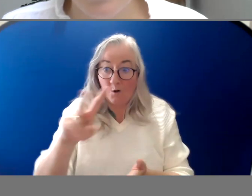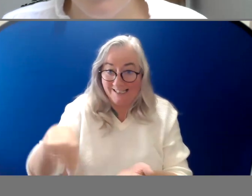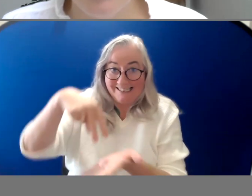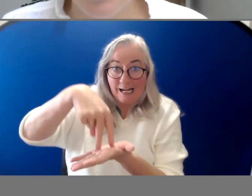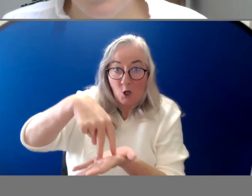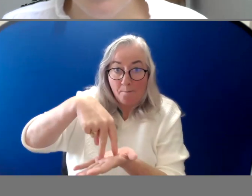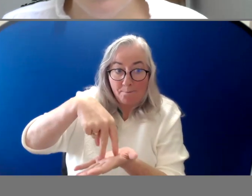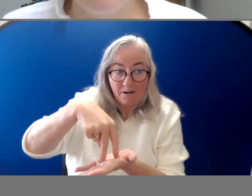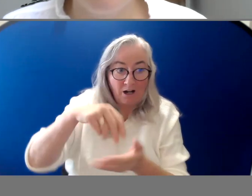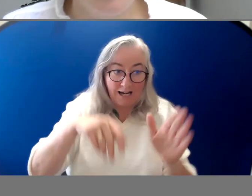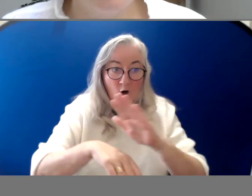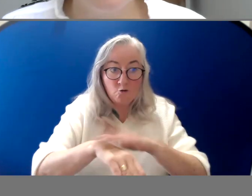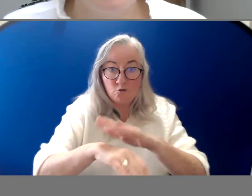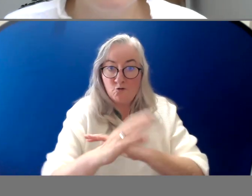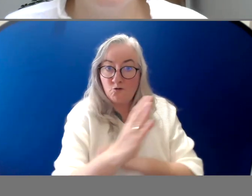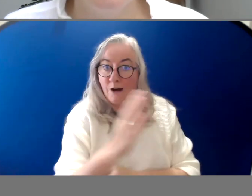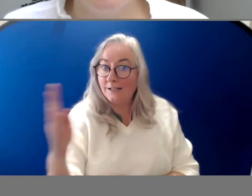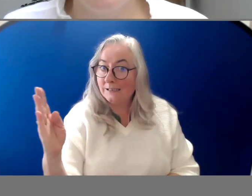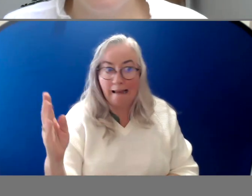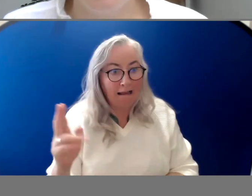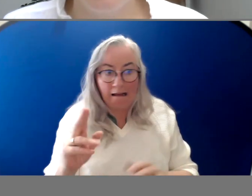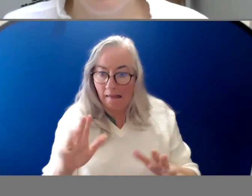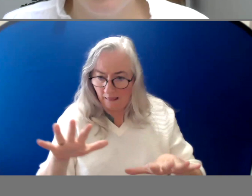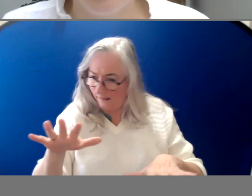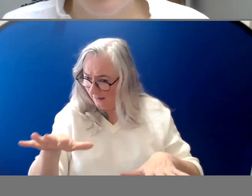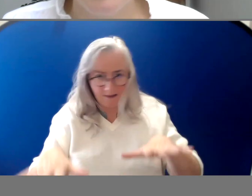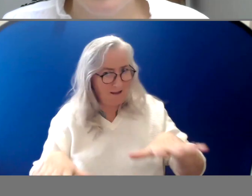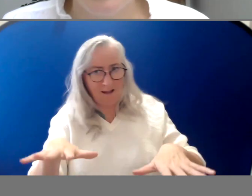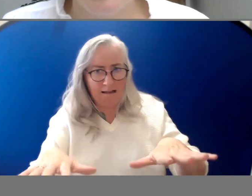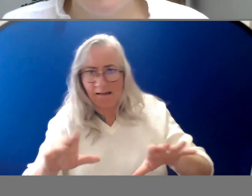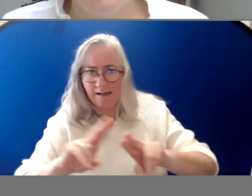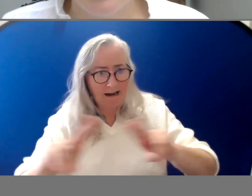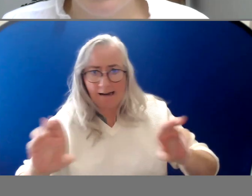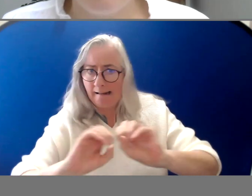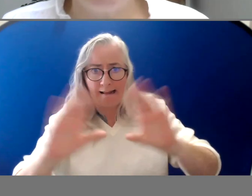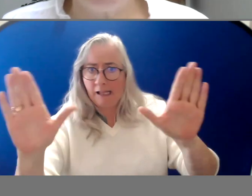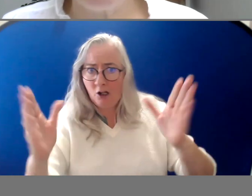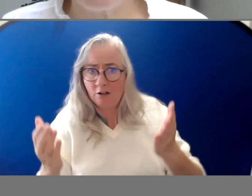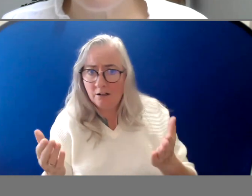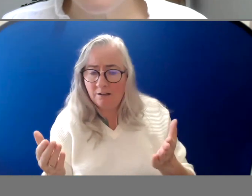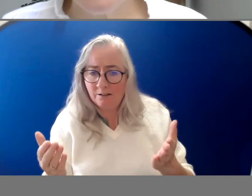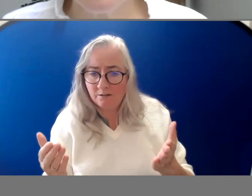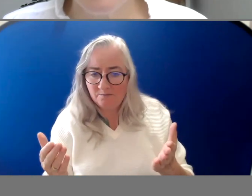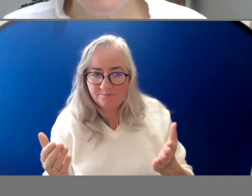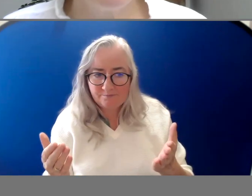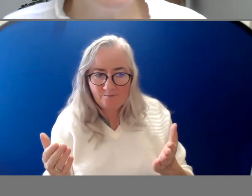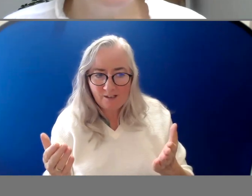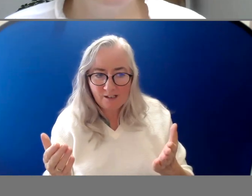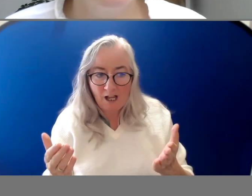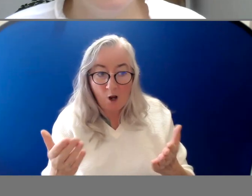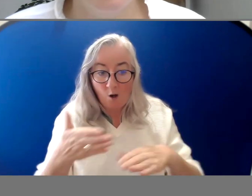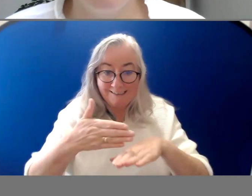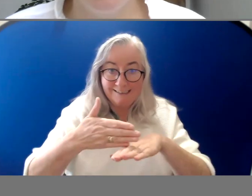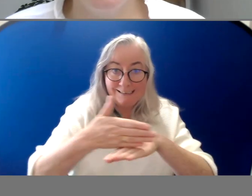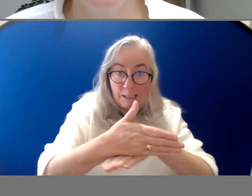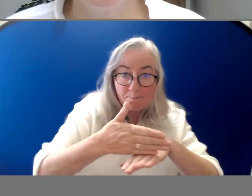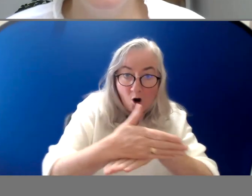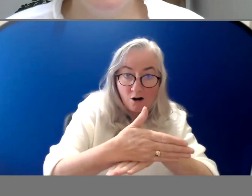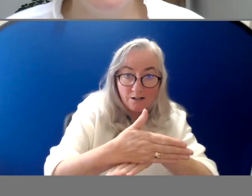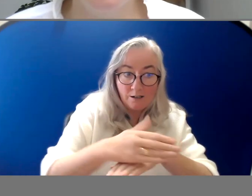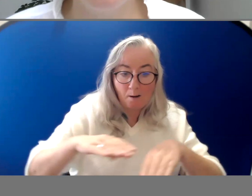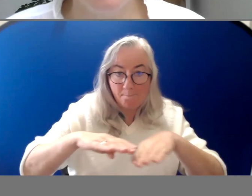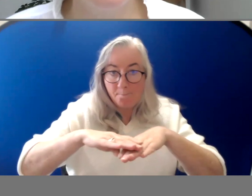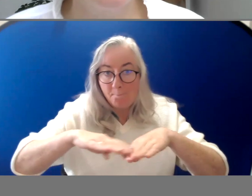look at the image on the right hand side it's very unclear as to what is timber board what is a tread